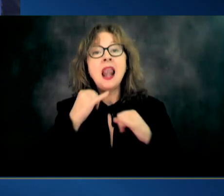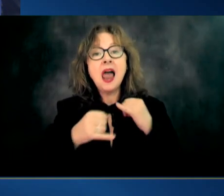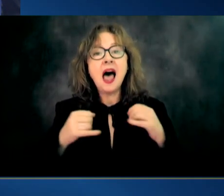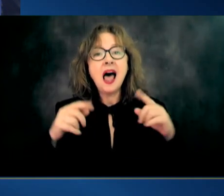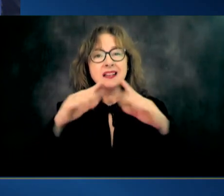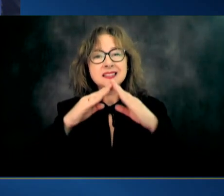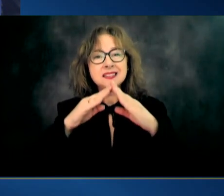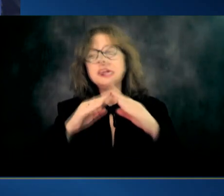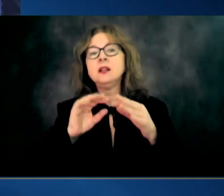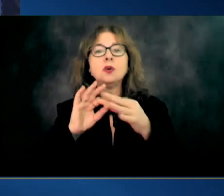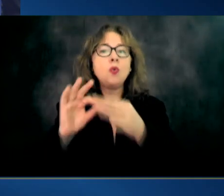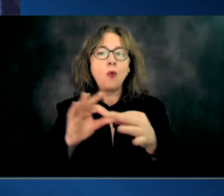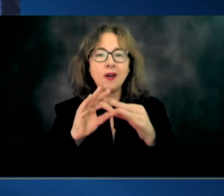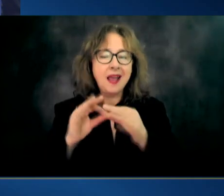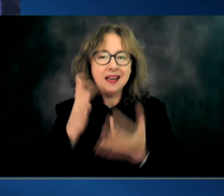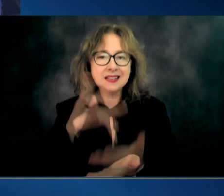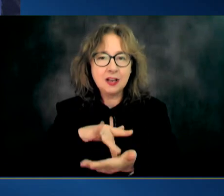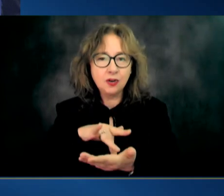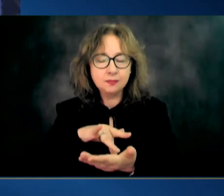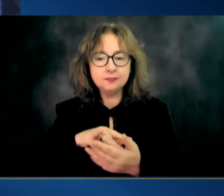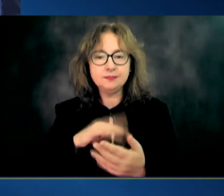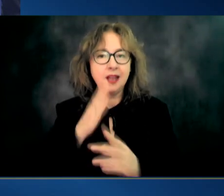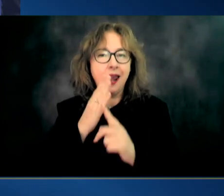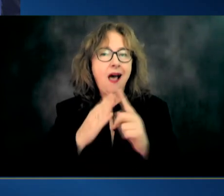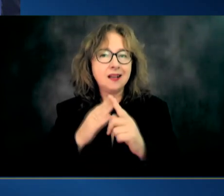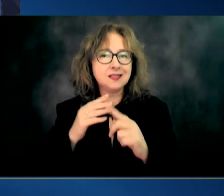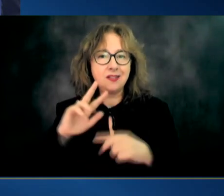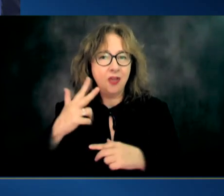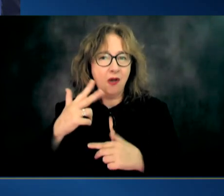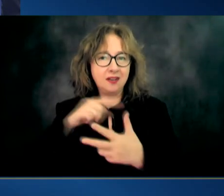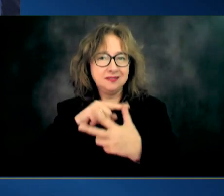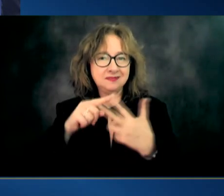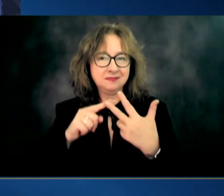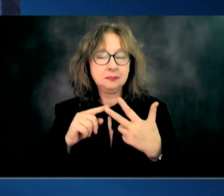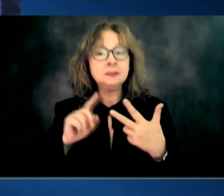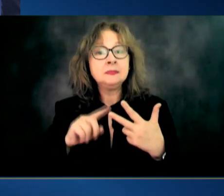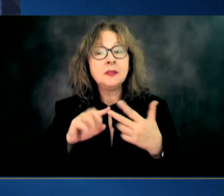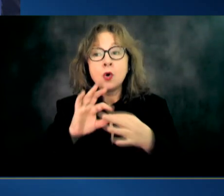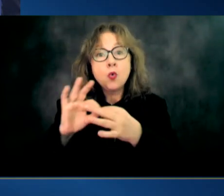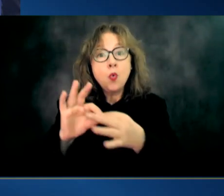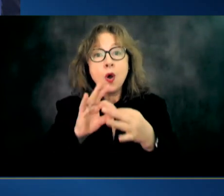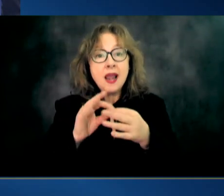this triangle, the last corner. They keep everything running. They have all